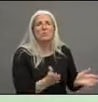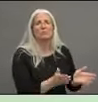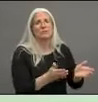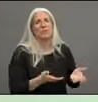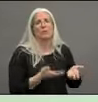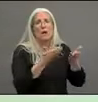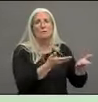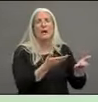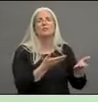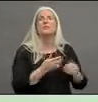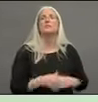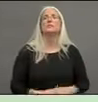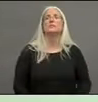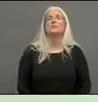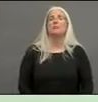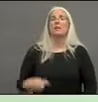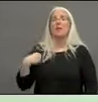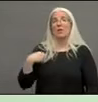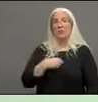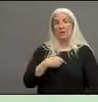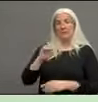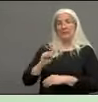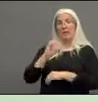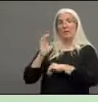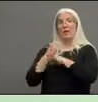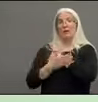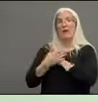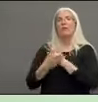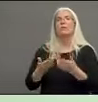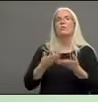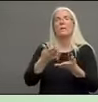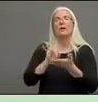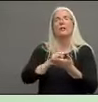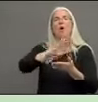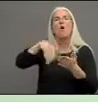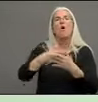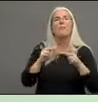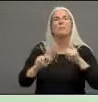recommending that all frontline workers get tested monthly and every two weeks